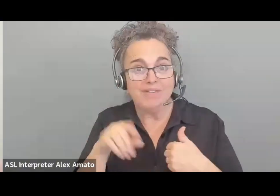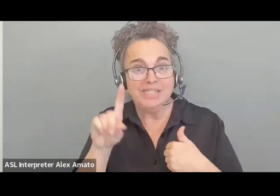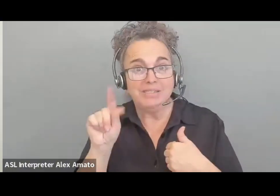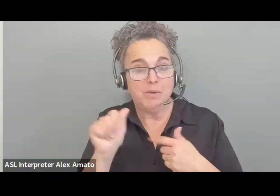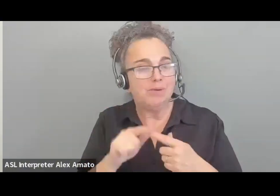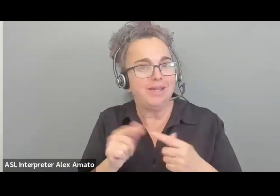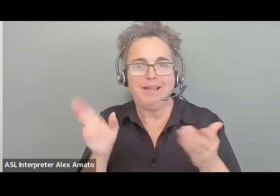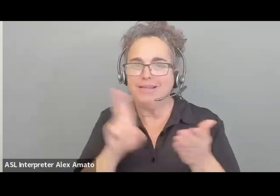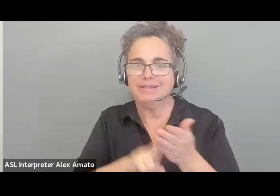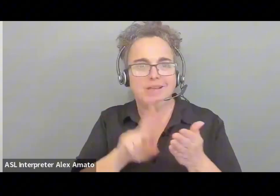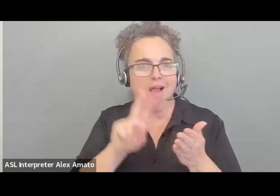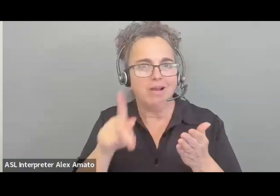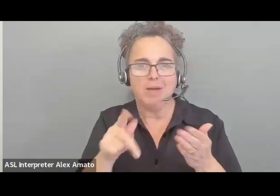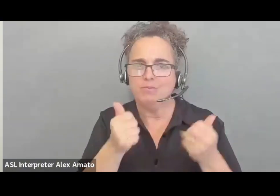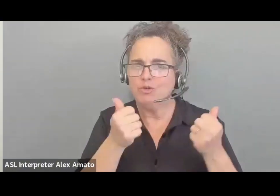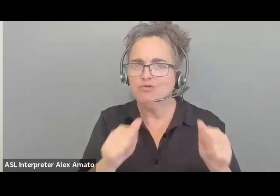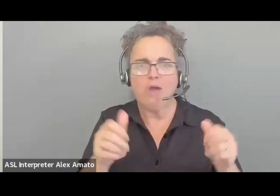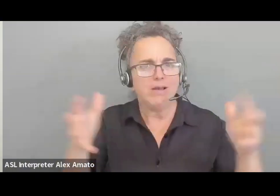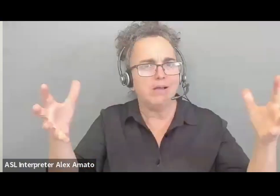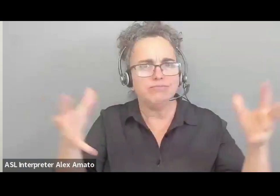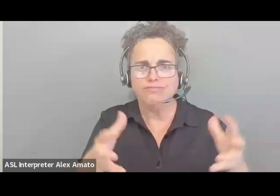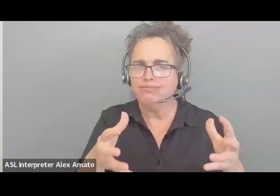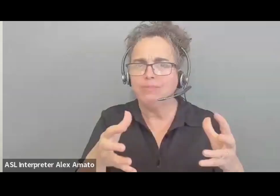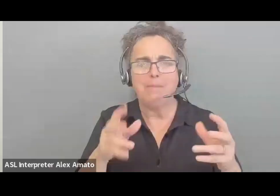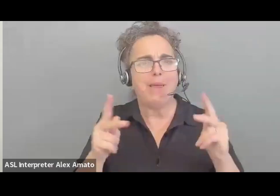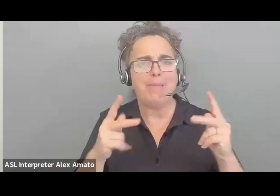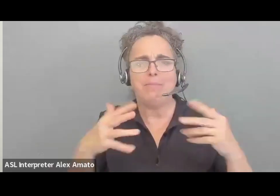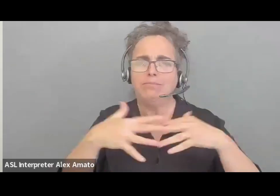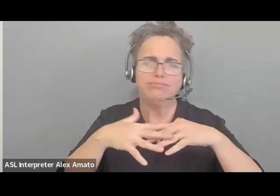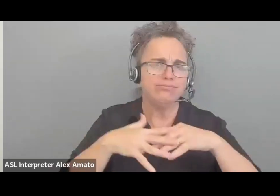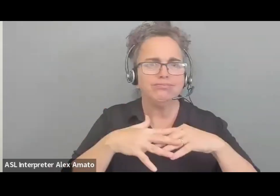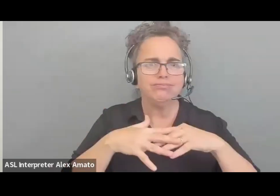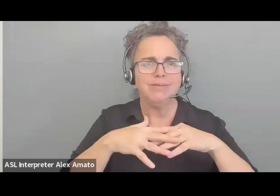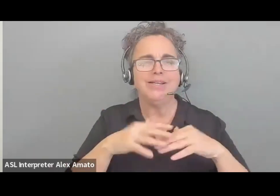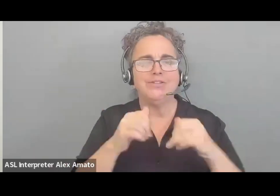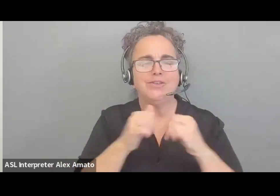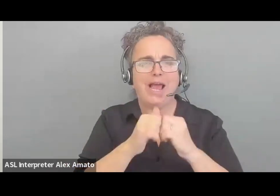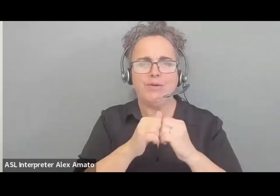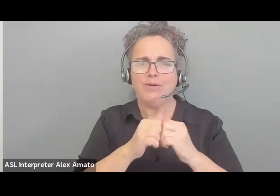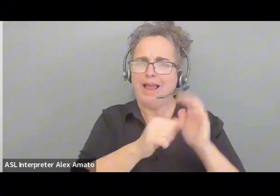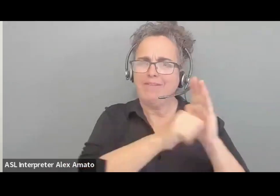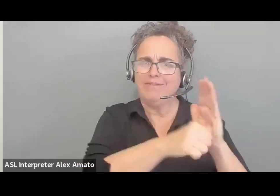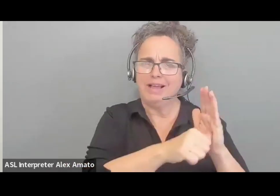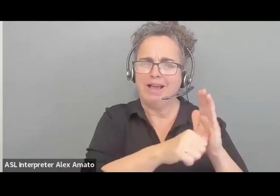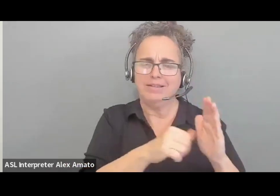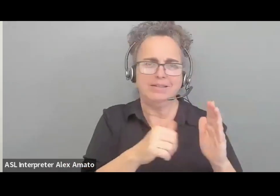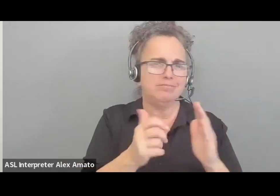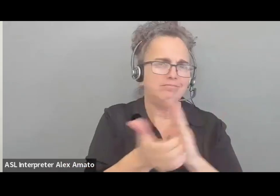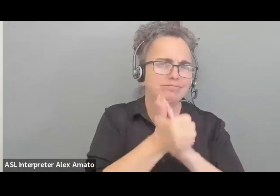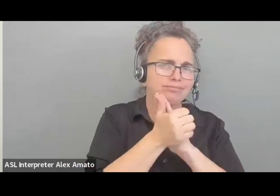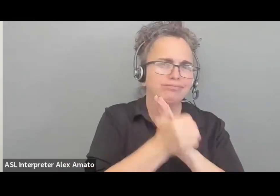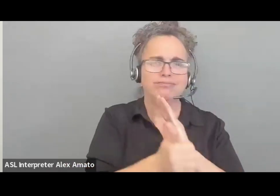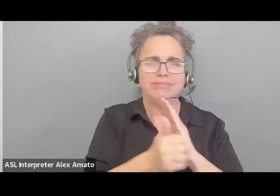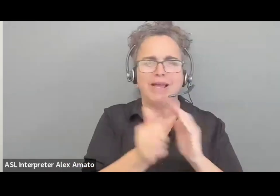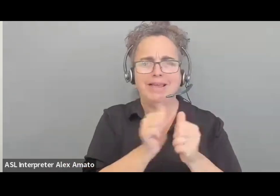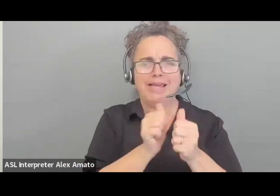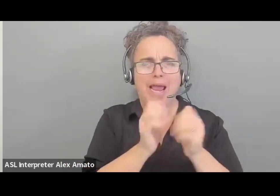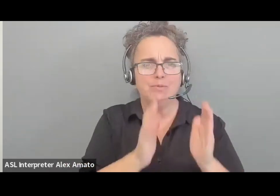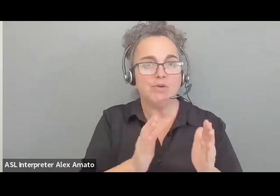But that's what we're doing. We're trying to bring people together. We're trying to highlight some of the high level gamers. We're trying to highlight the fact that people can play for their country, that